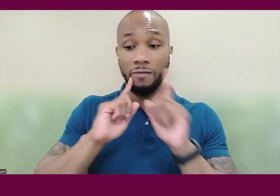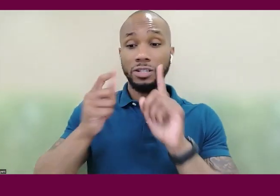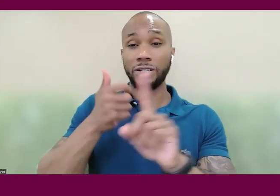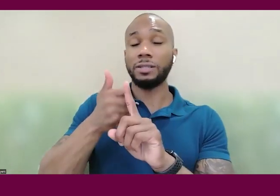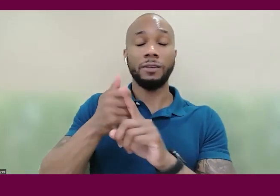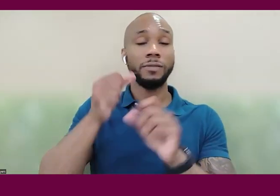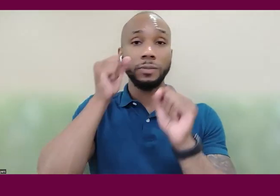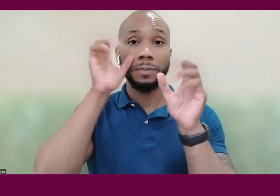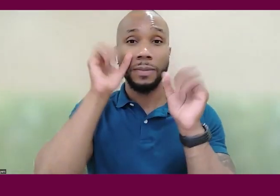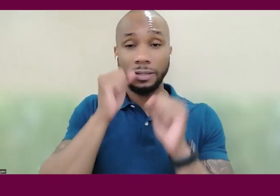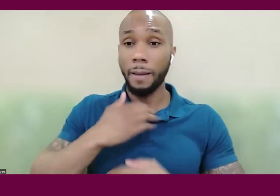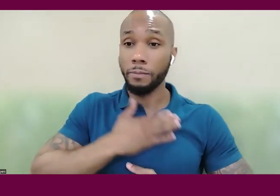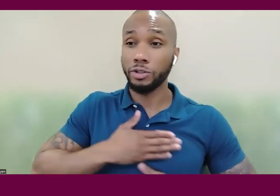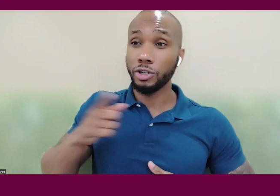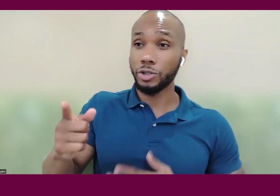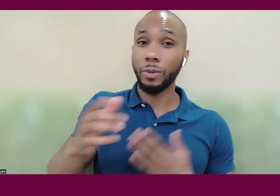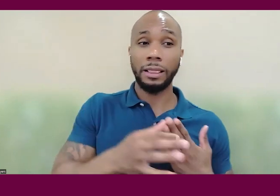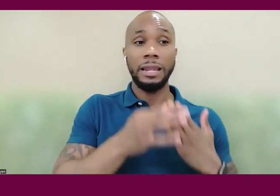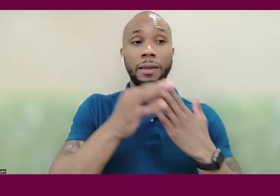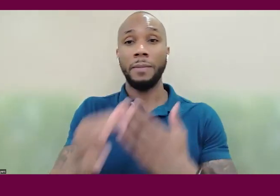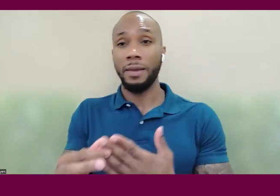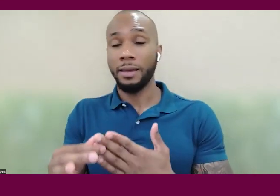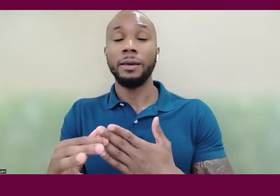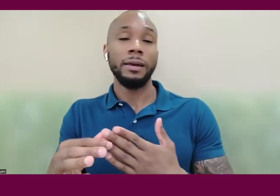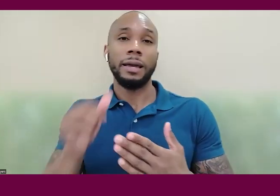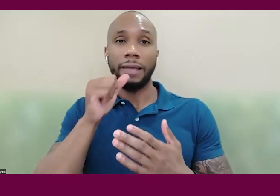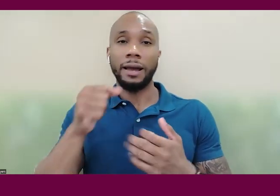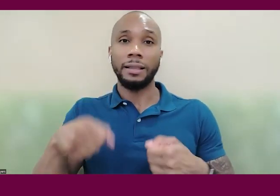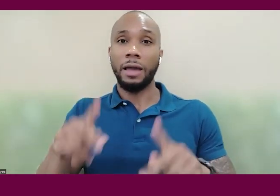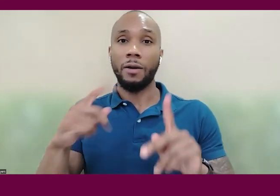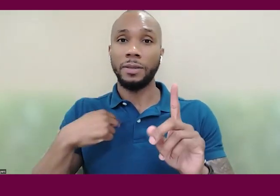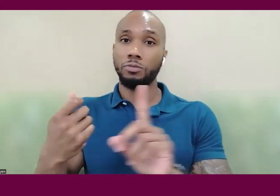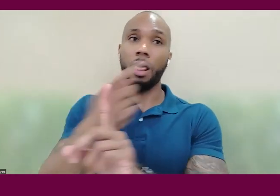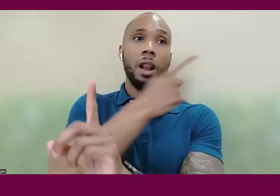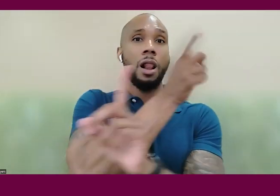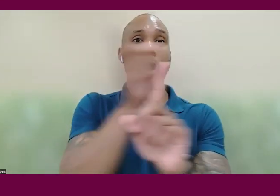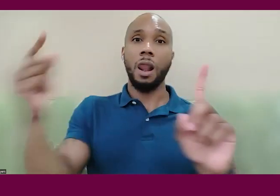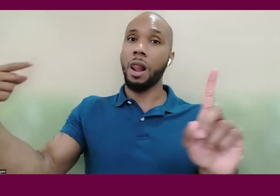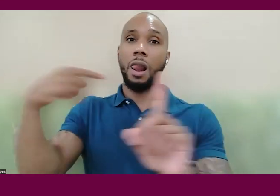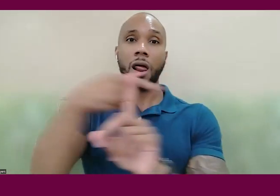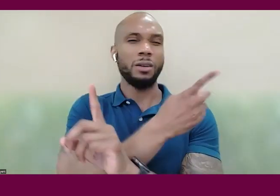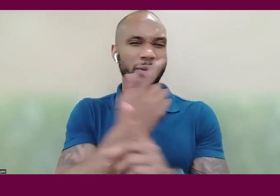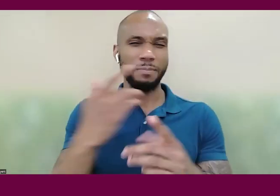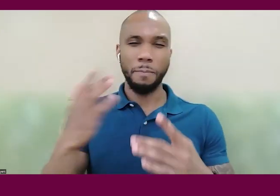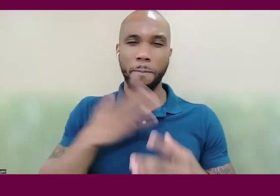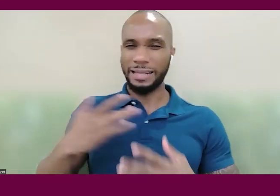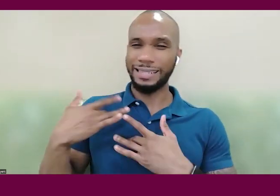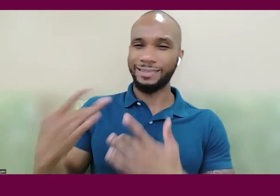I appreciate you leading me in a direction and not letting me go everywhere, which I tend to do all the time. So you've done an excellent job, too.